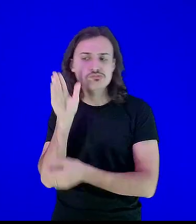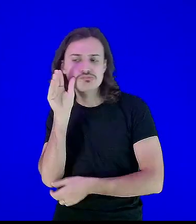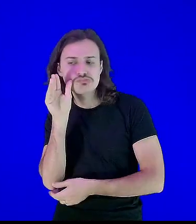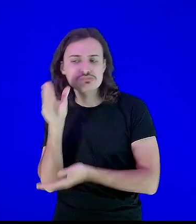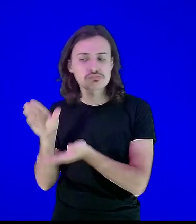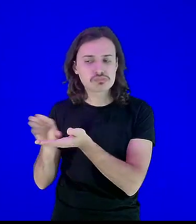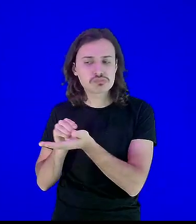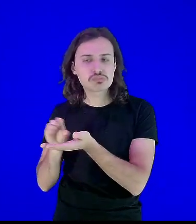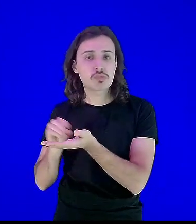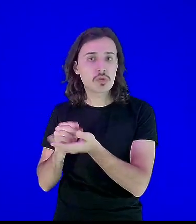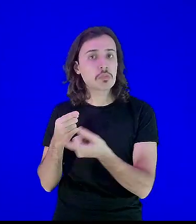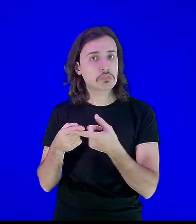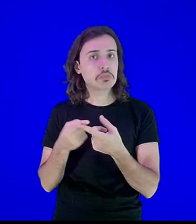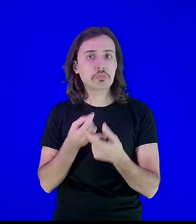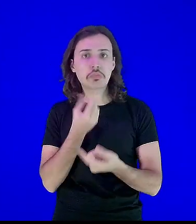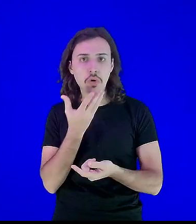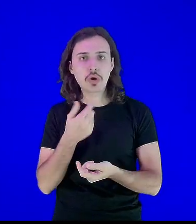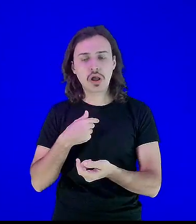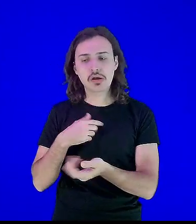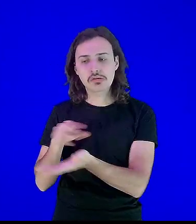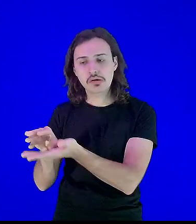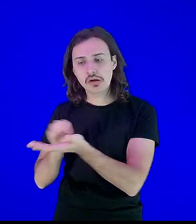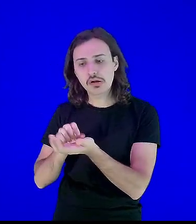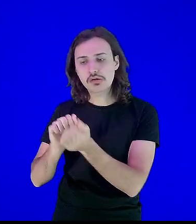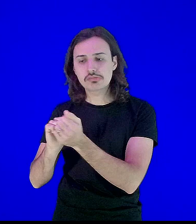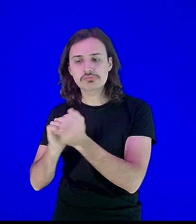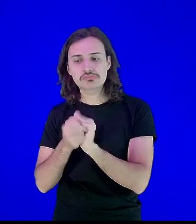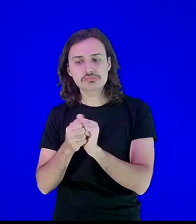right so I tried to do something before